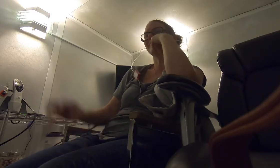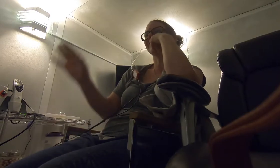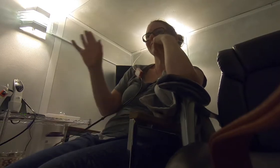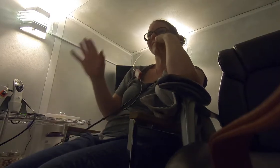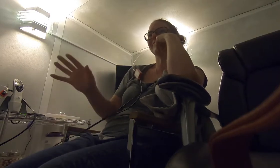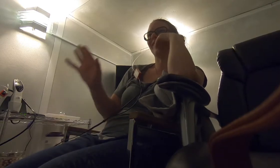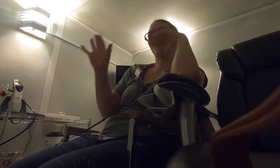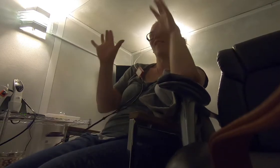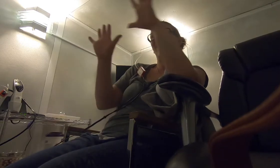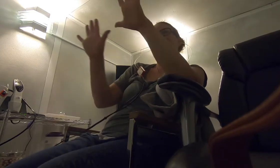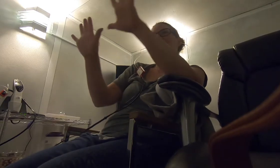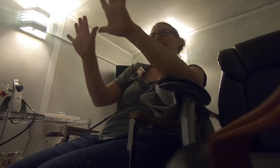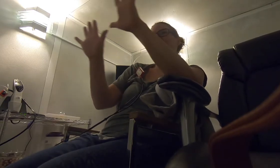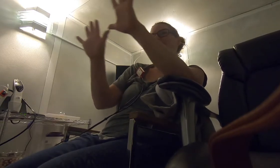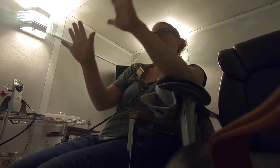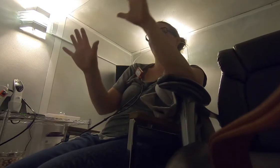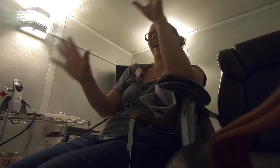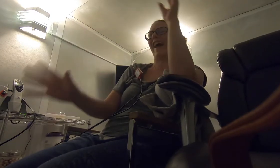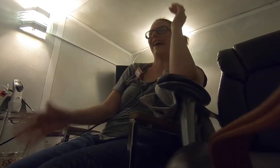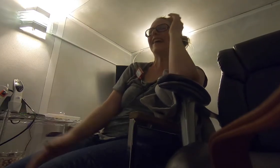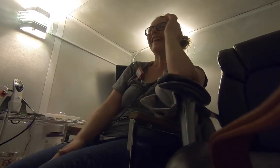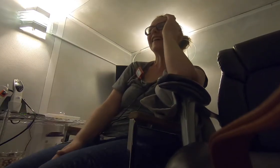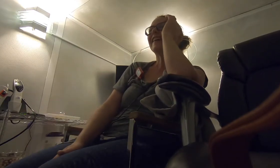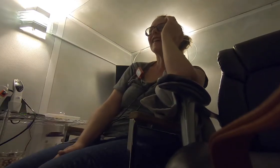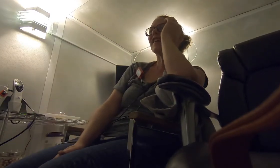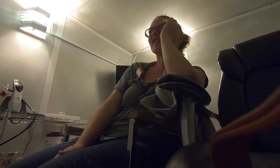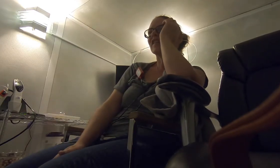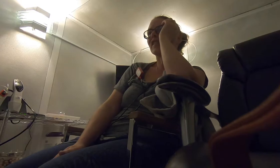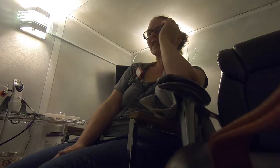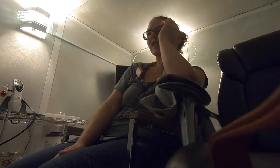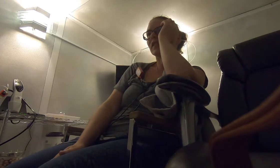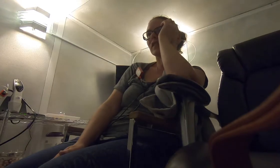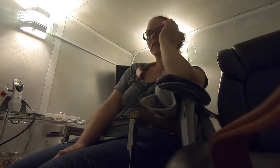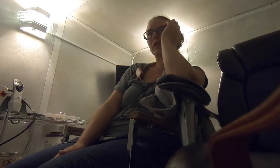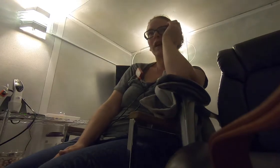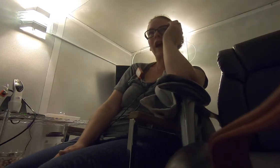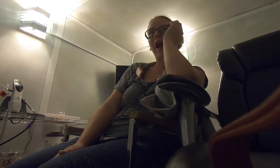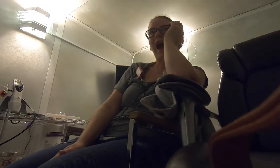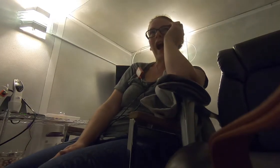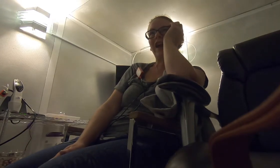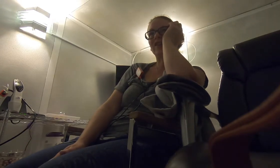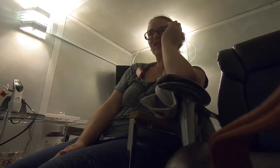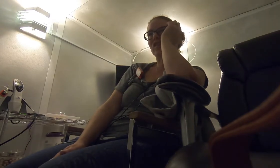right there that's good ice cream